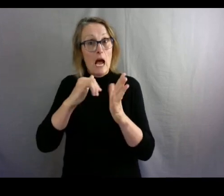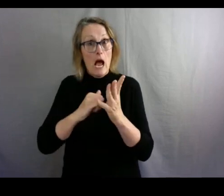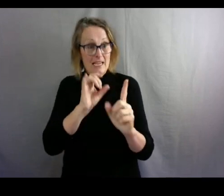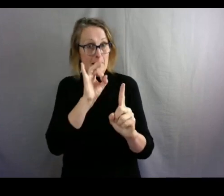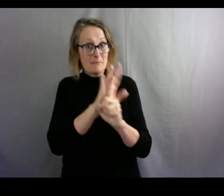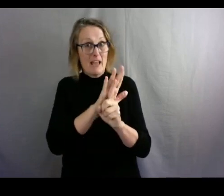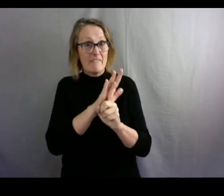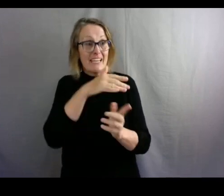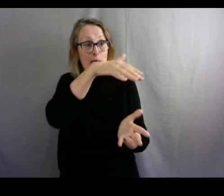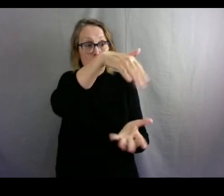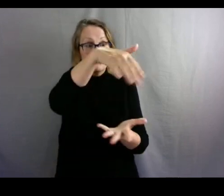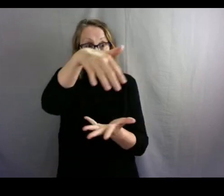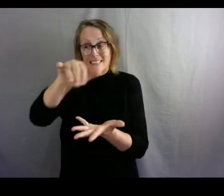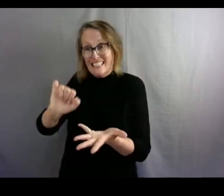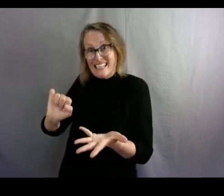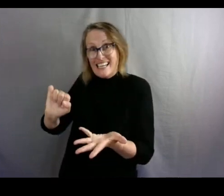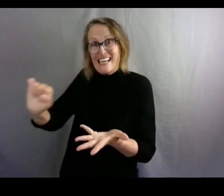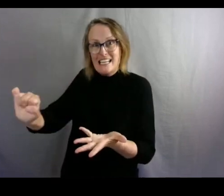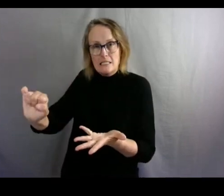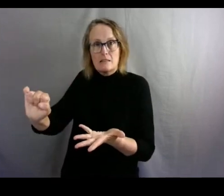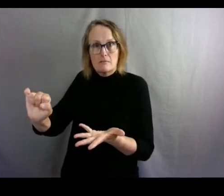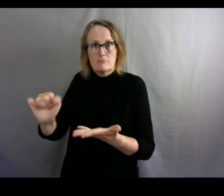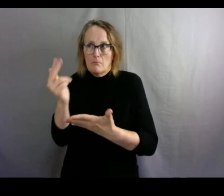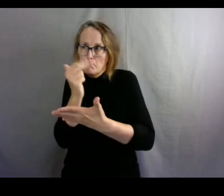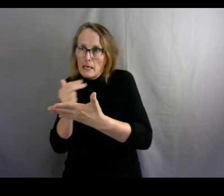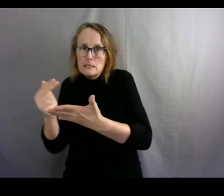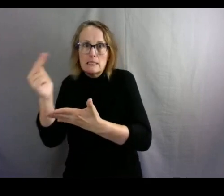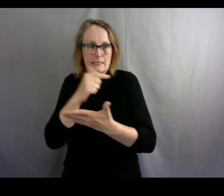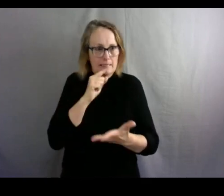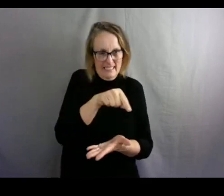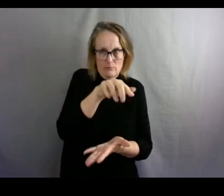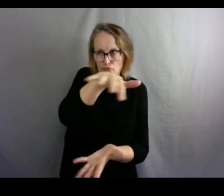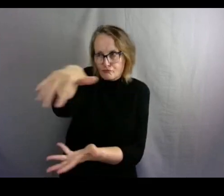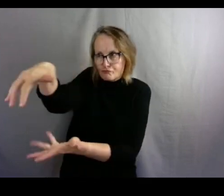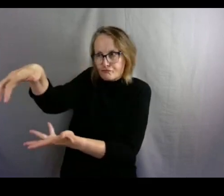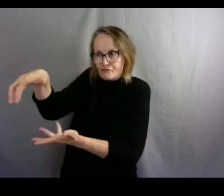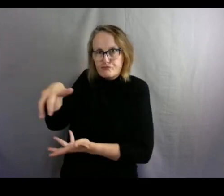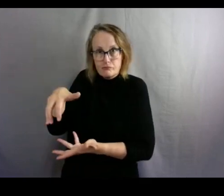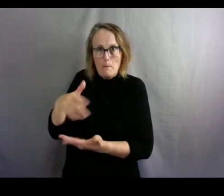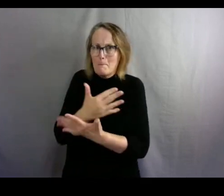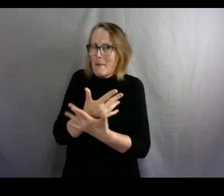it was surely the strongest collection of Gauguin's work at that time, is with Fayette,